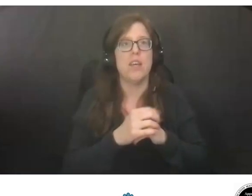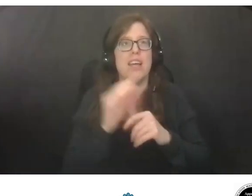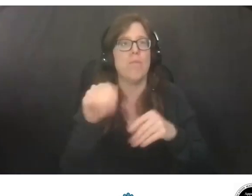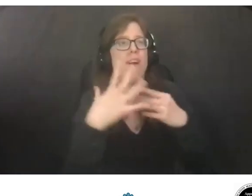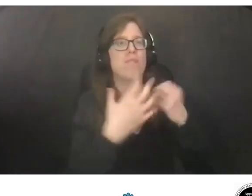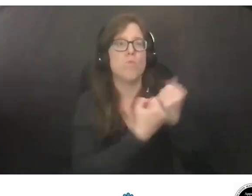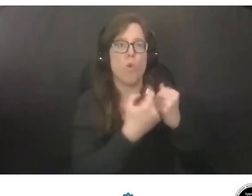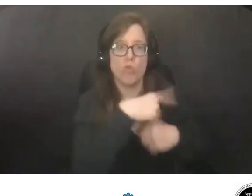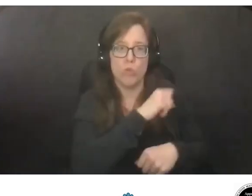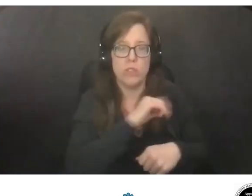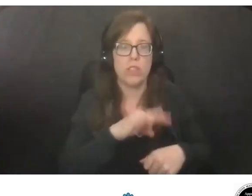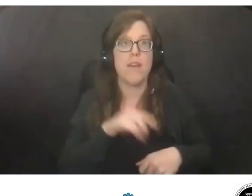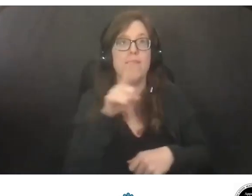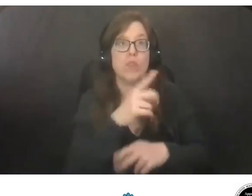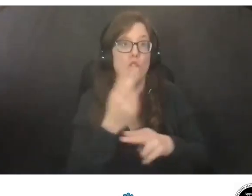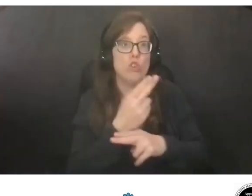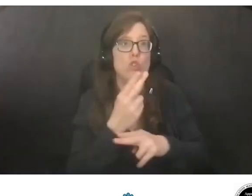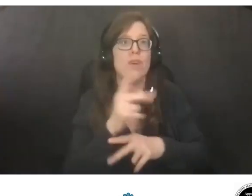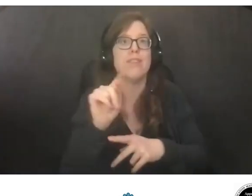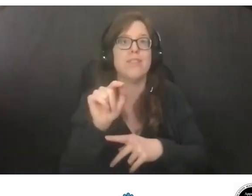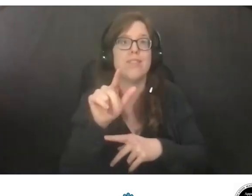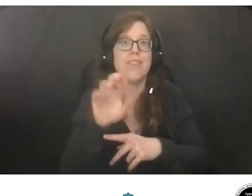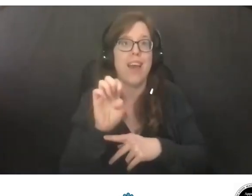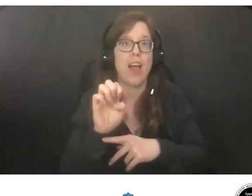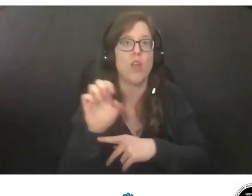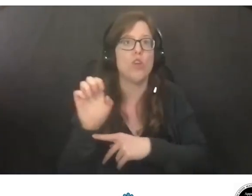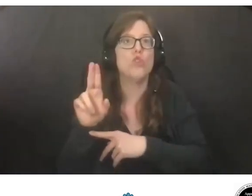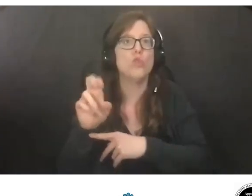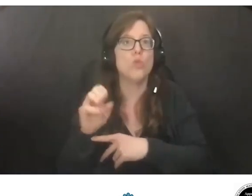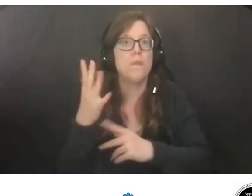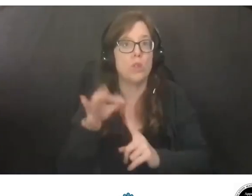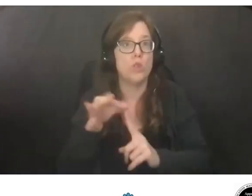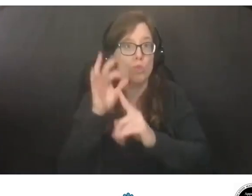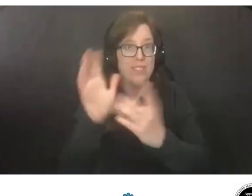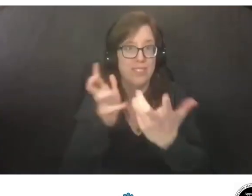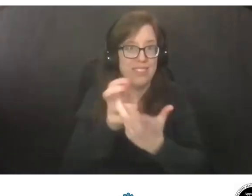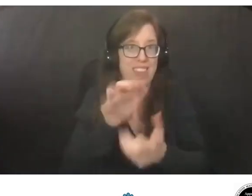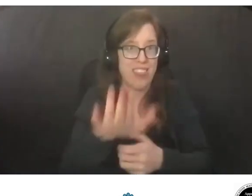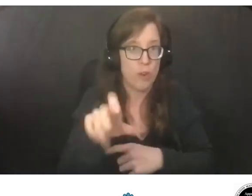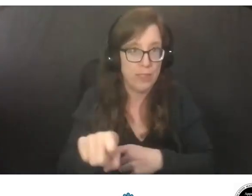Is the student using tactile cues, and what cues might be unique to this student?